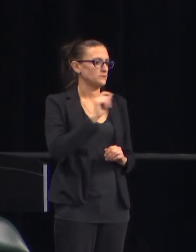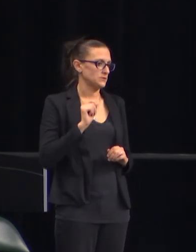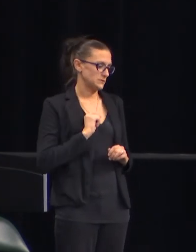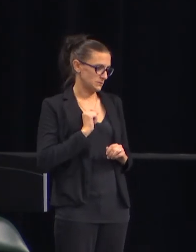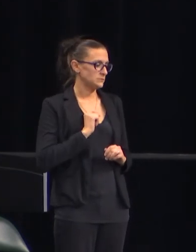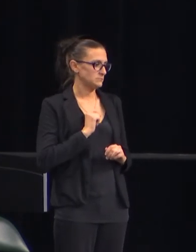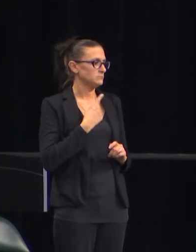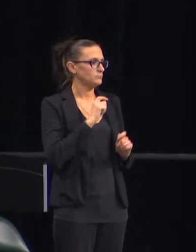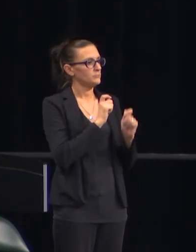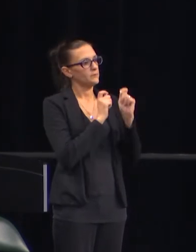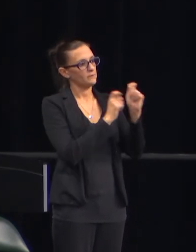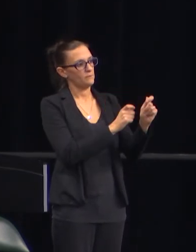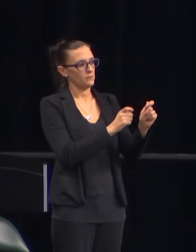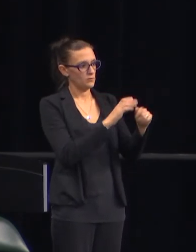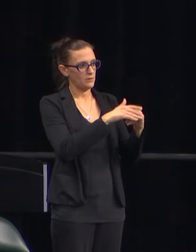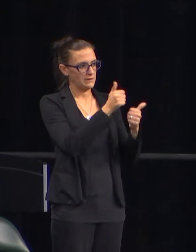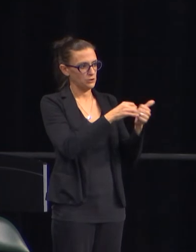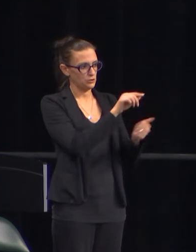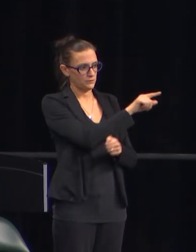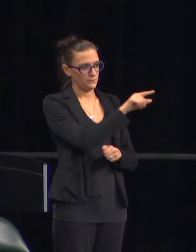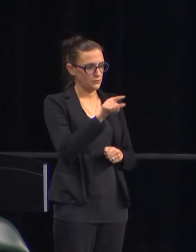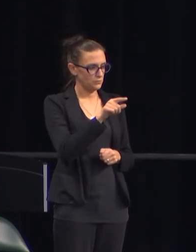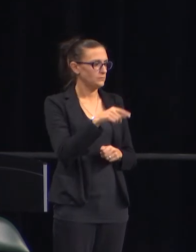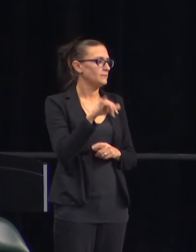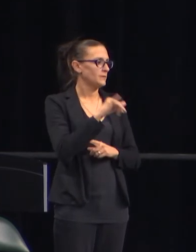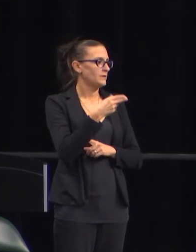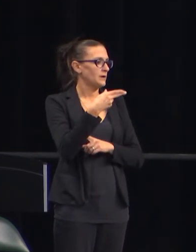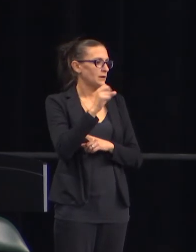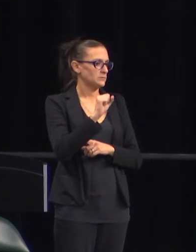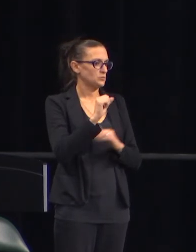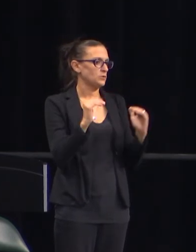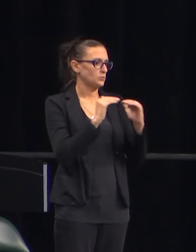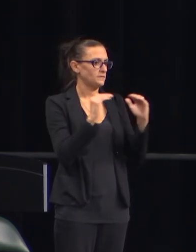we confer on each of you the High School Equivalency diploma.